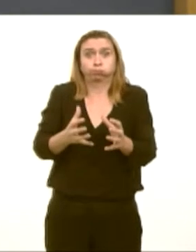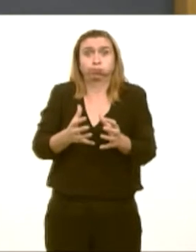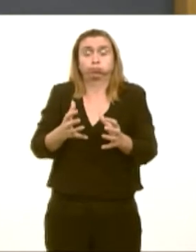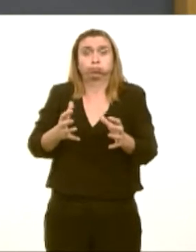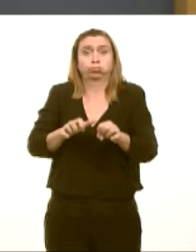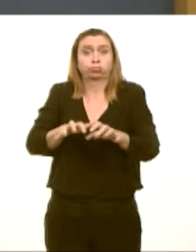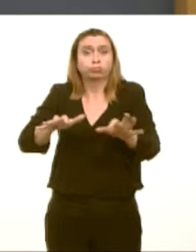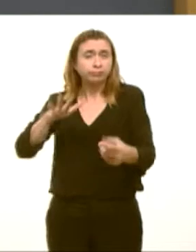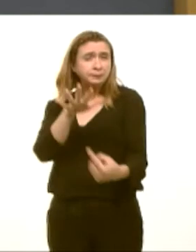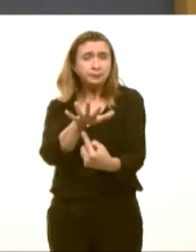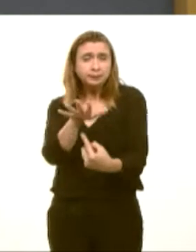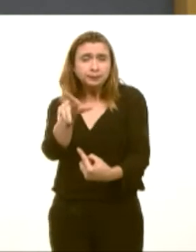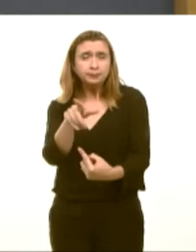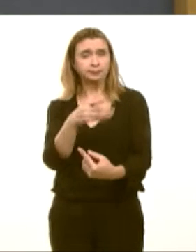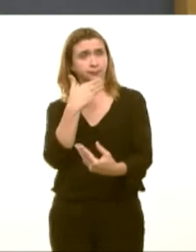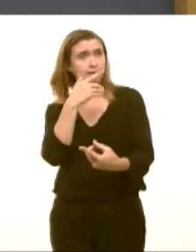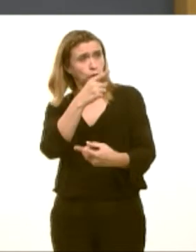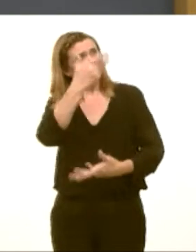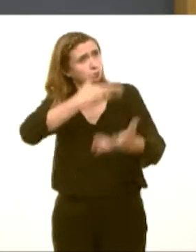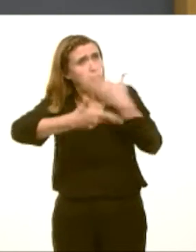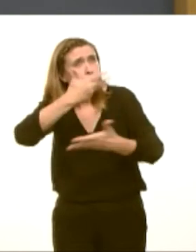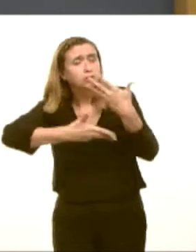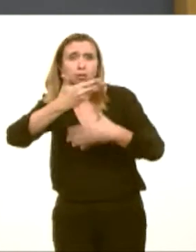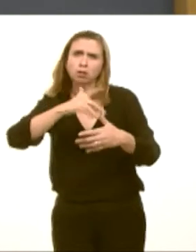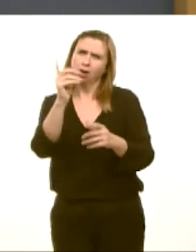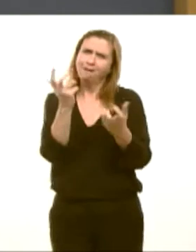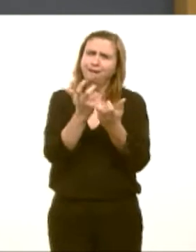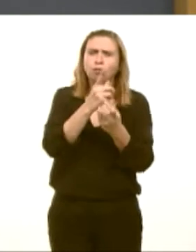Will the First Minister update the Assembly on progress towards setting up a development